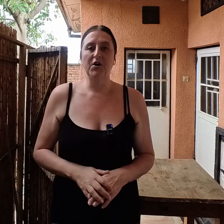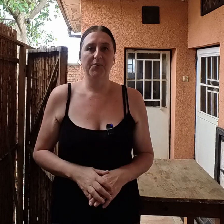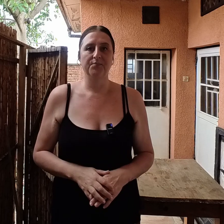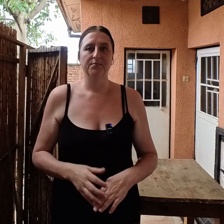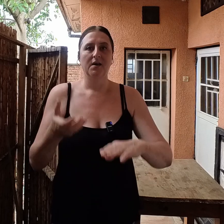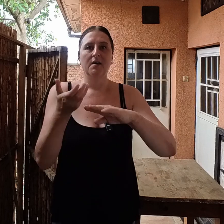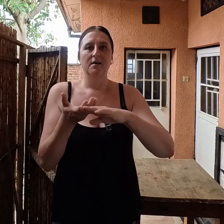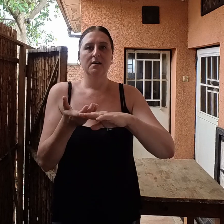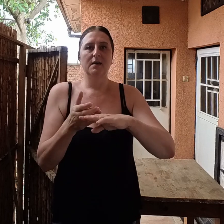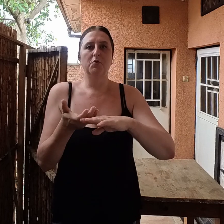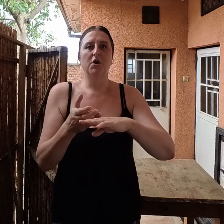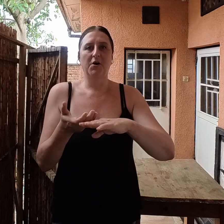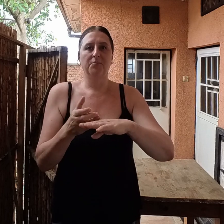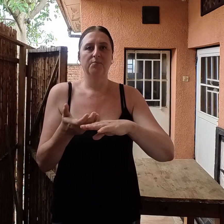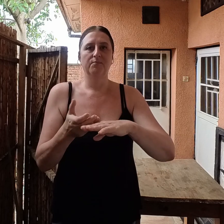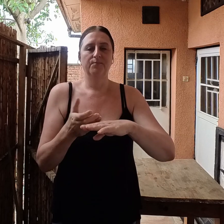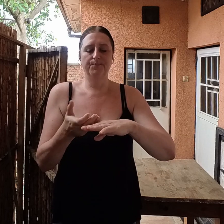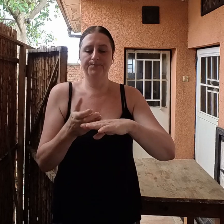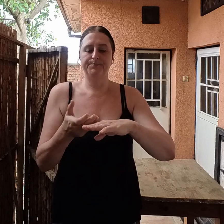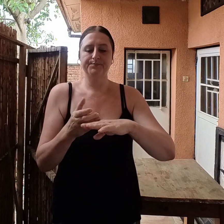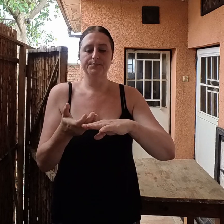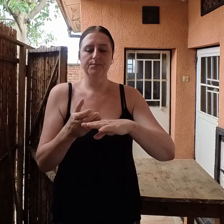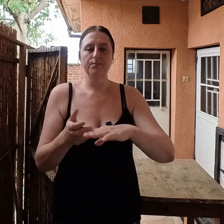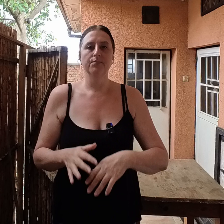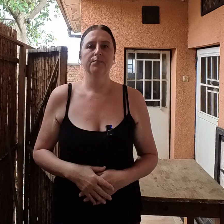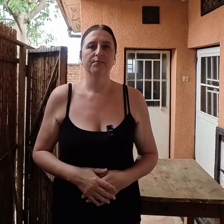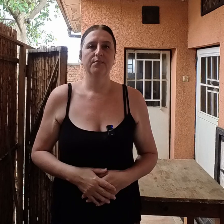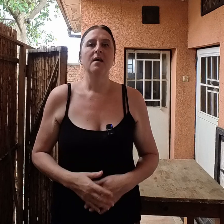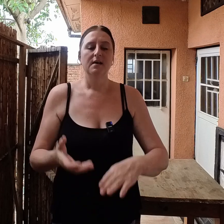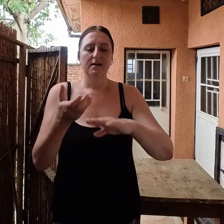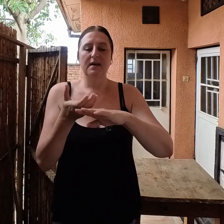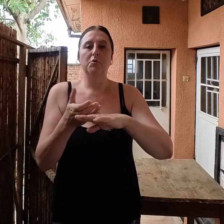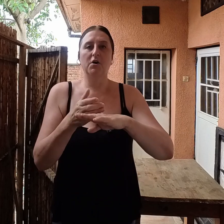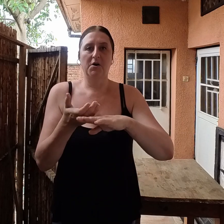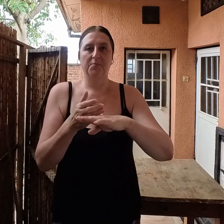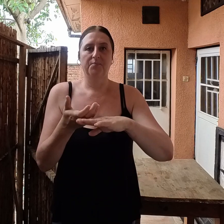So, Kibungo. Kibungo.